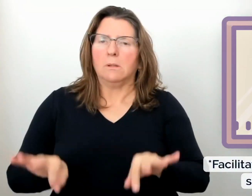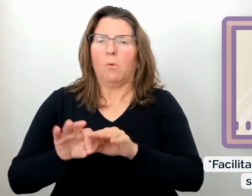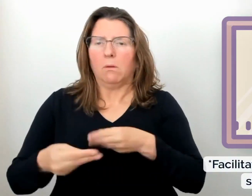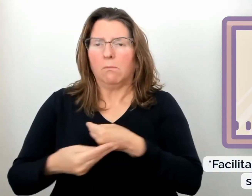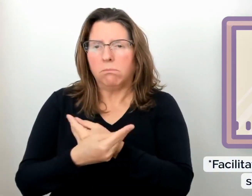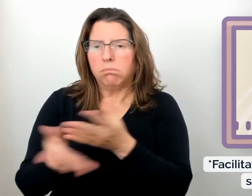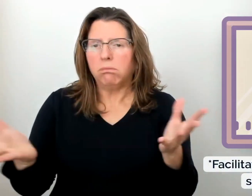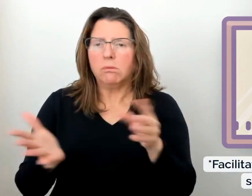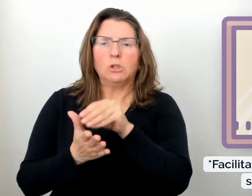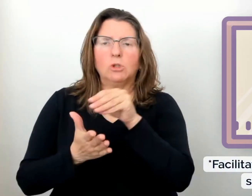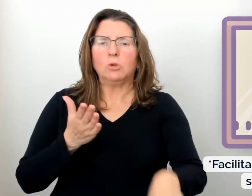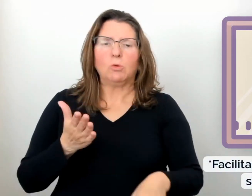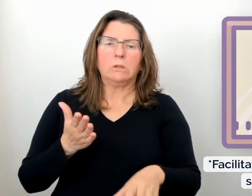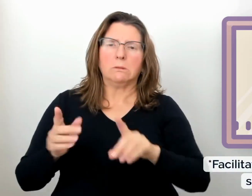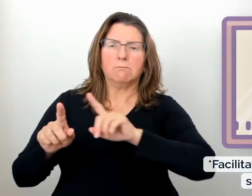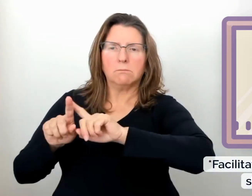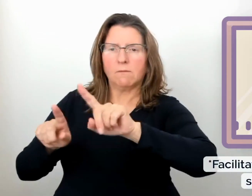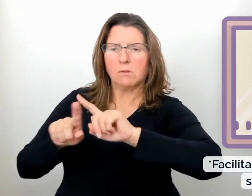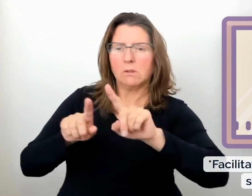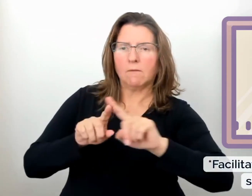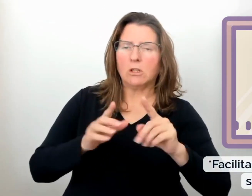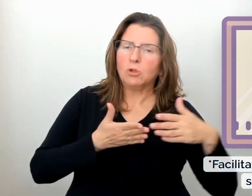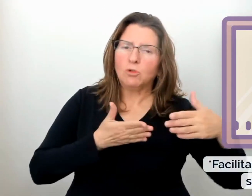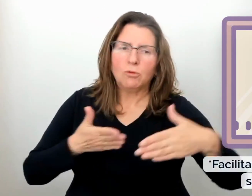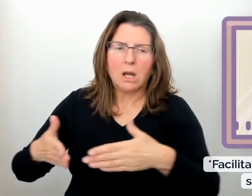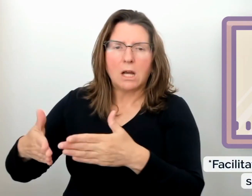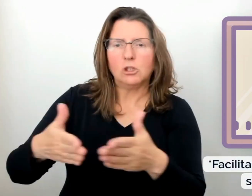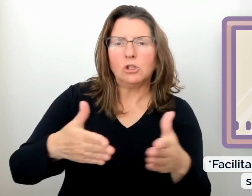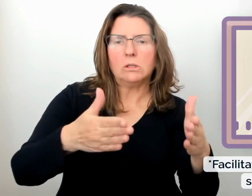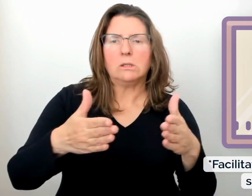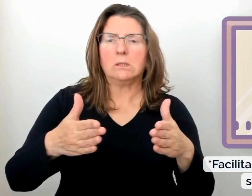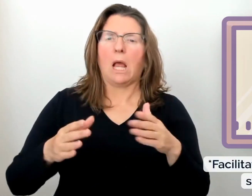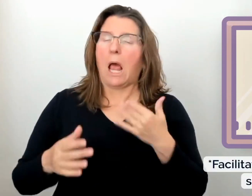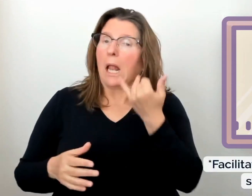Teachers can facilitate students' learning of various coping strategies.